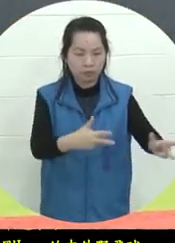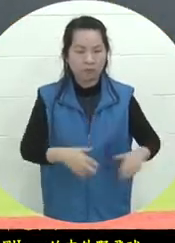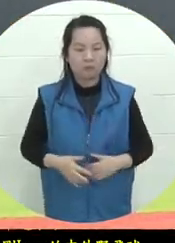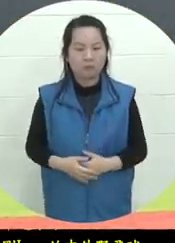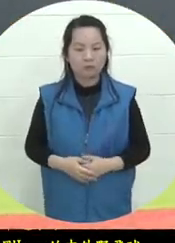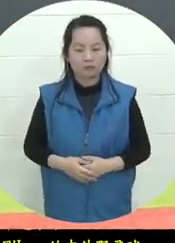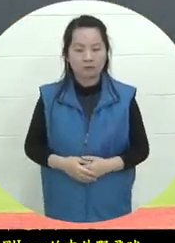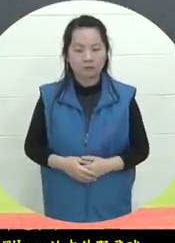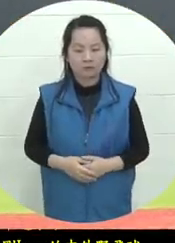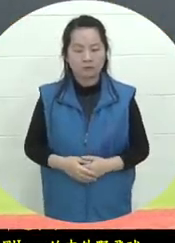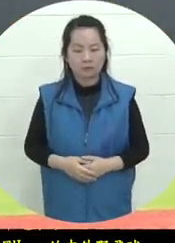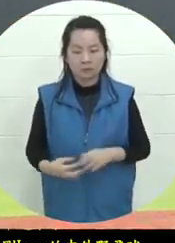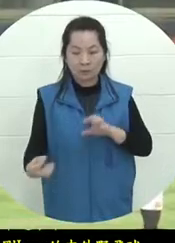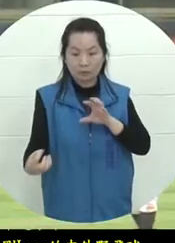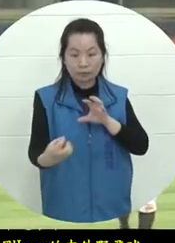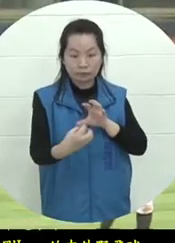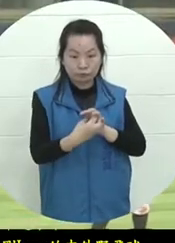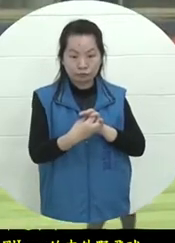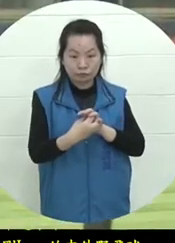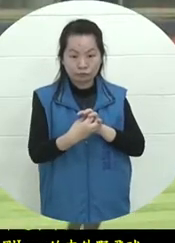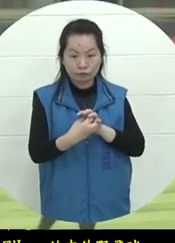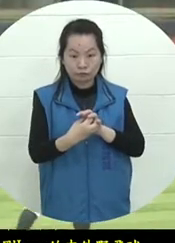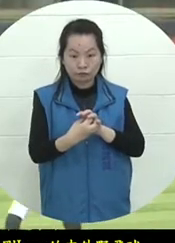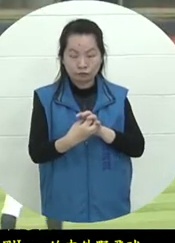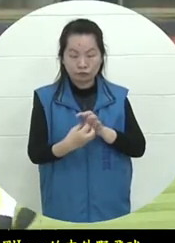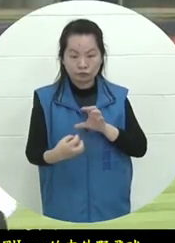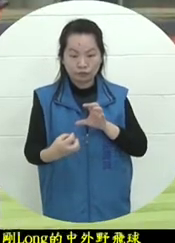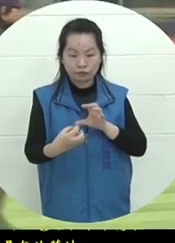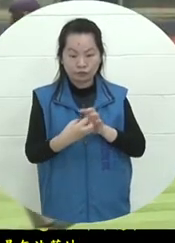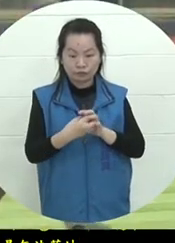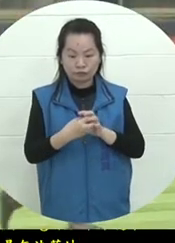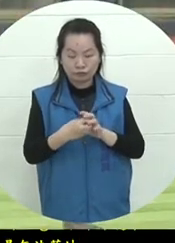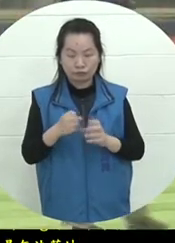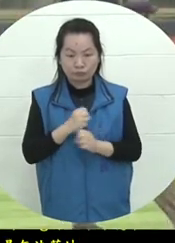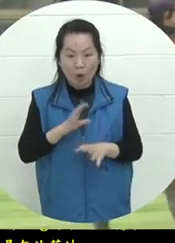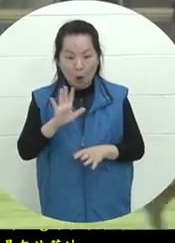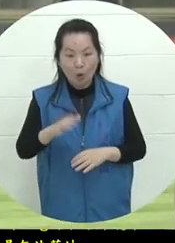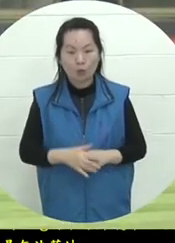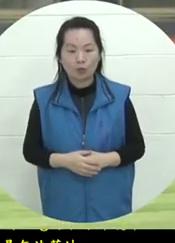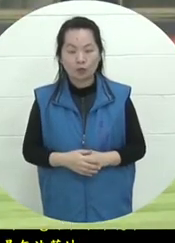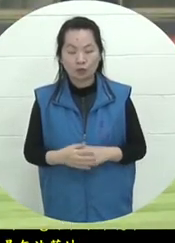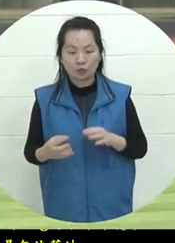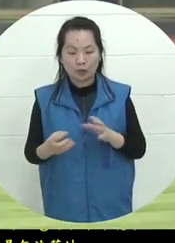, because if I didn't catch the ball, the ball would be slightly dropped, so there was no pass after it. It was an